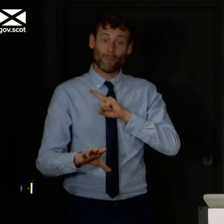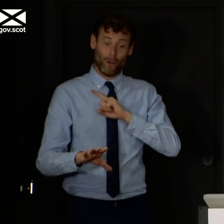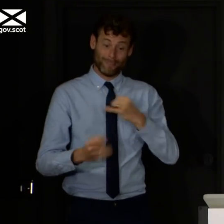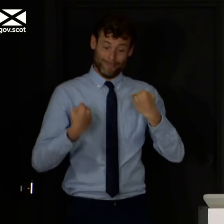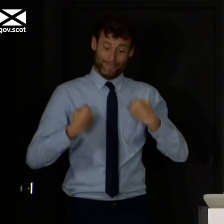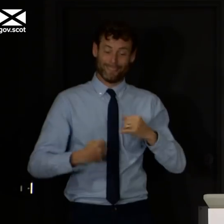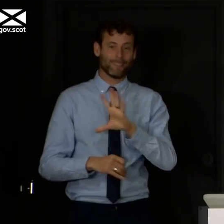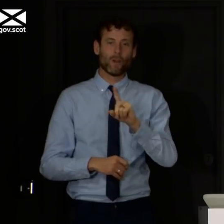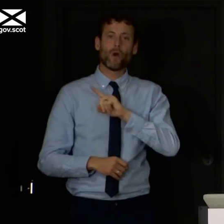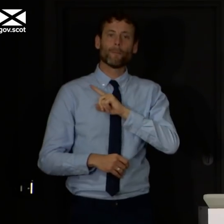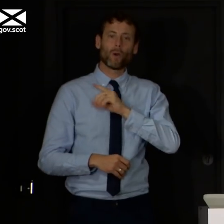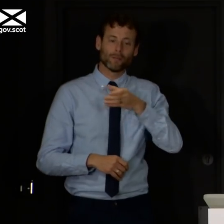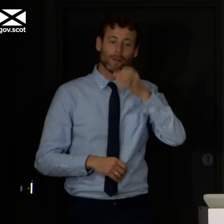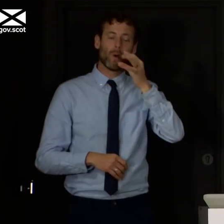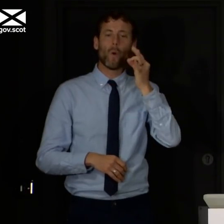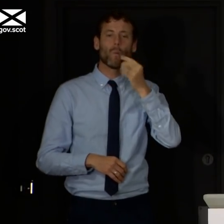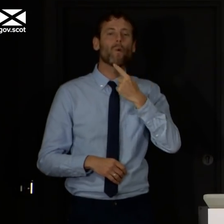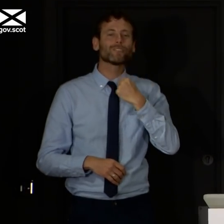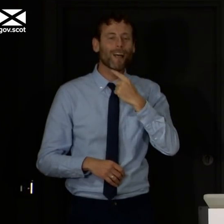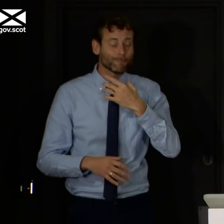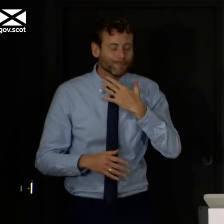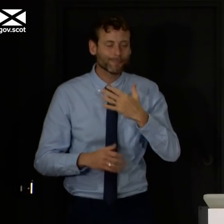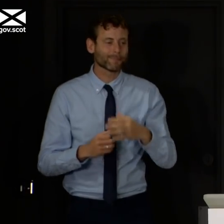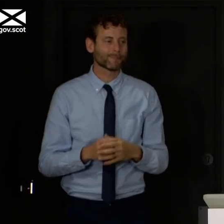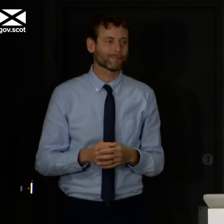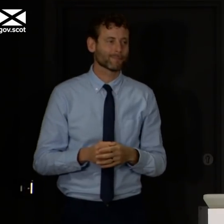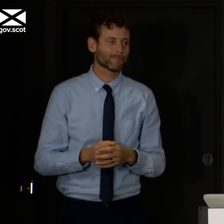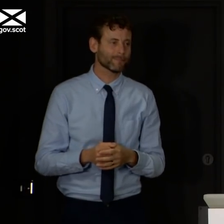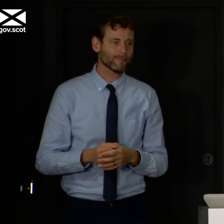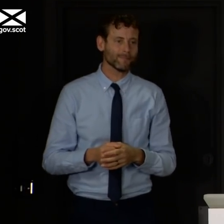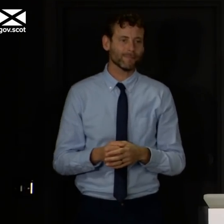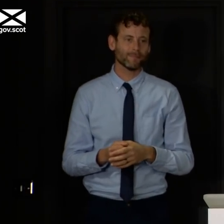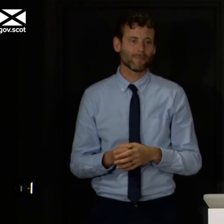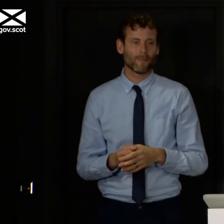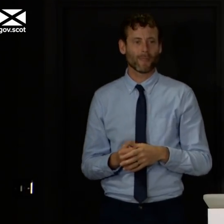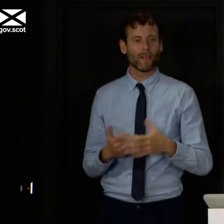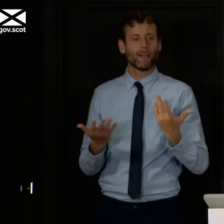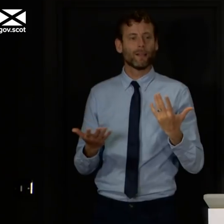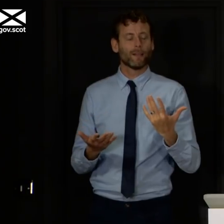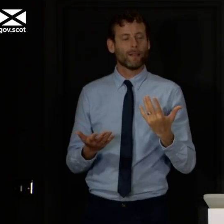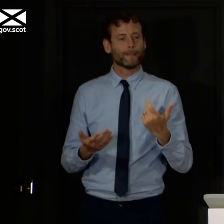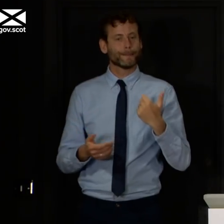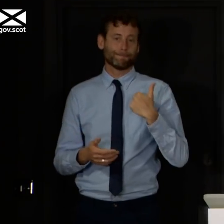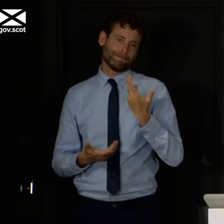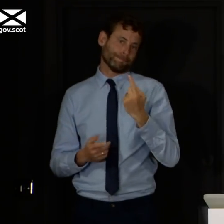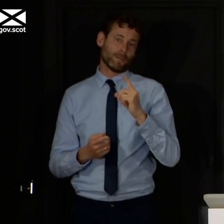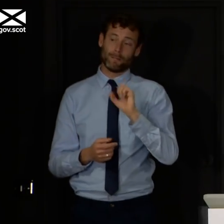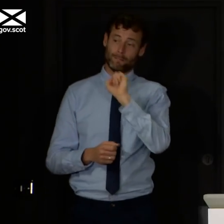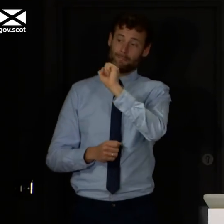now. I would respond to that, I suppose pretty straightforwardly. I do not know what Rachel